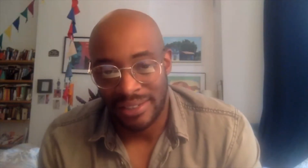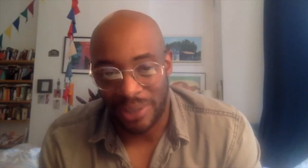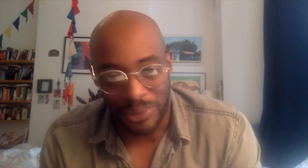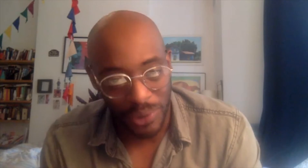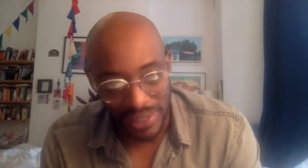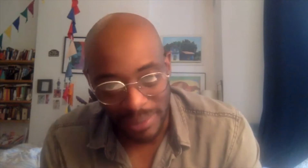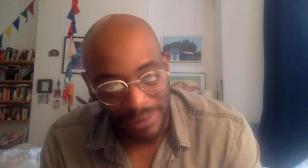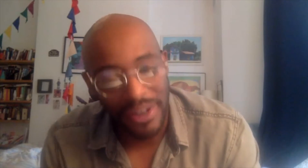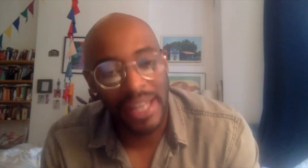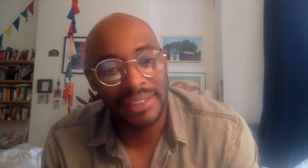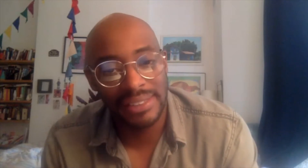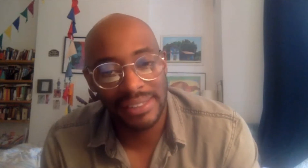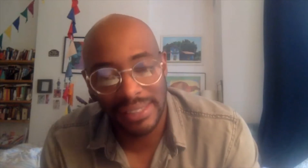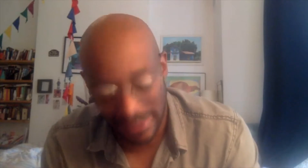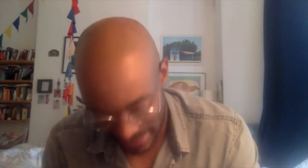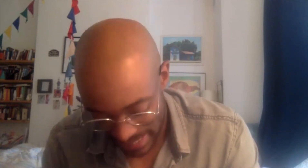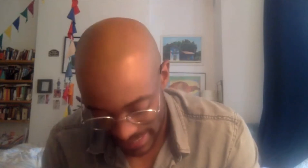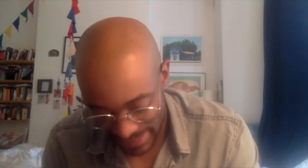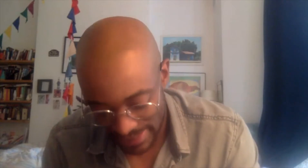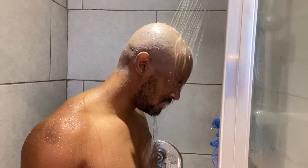stopped talking to my friends, and -